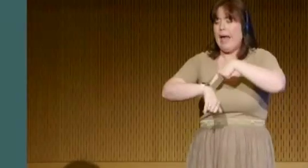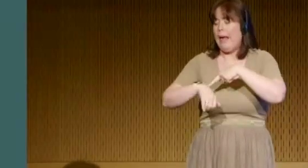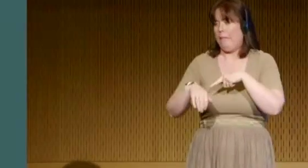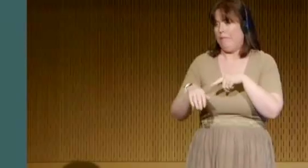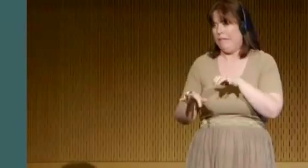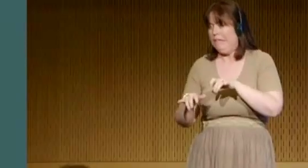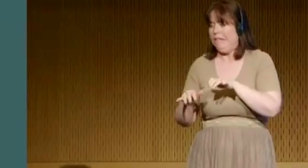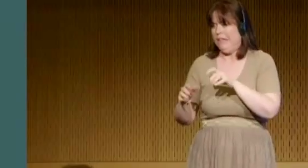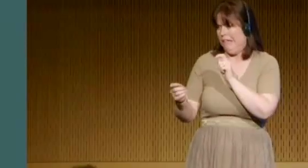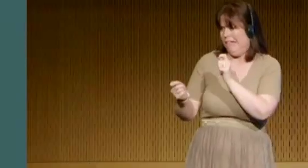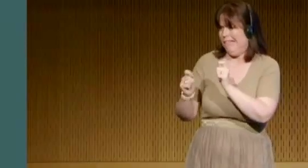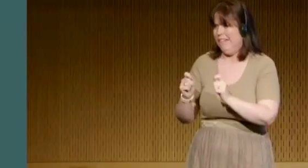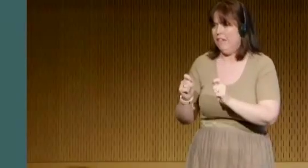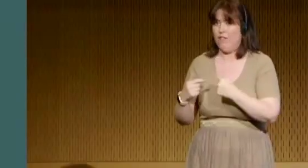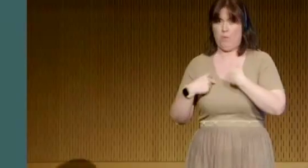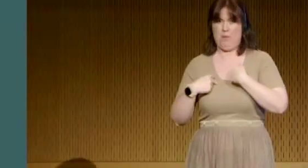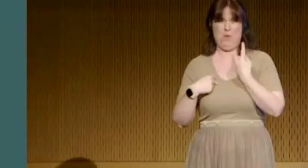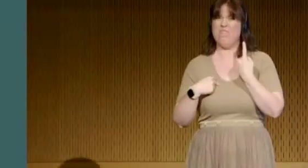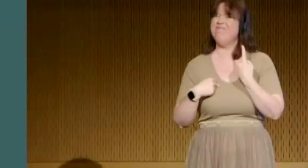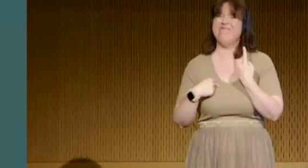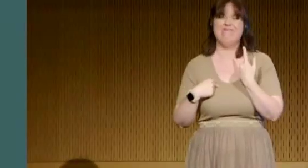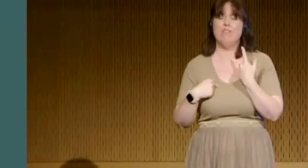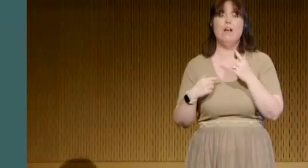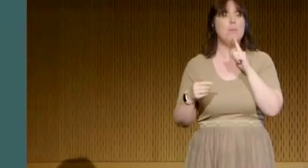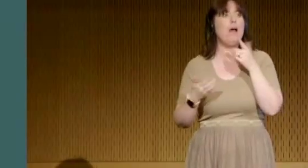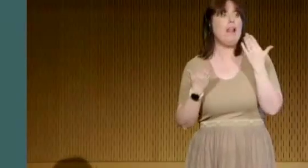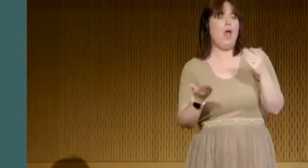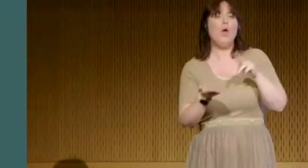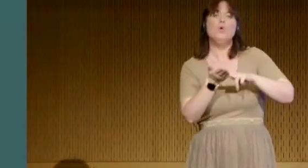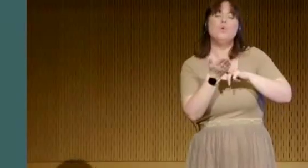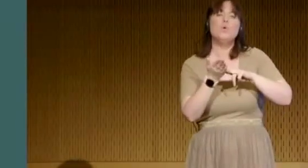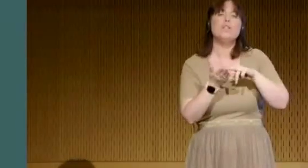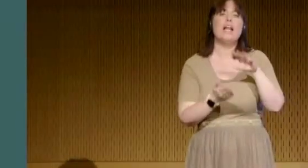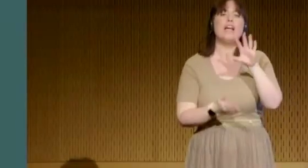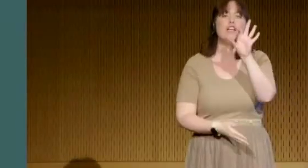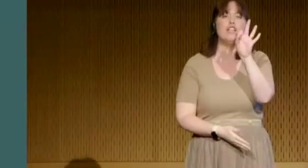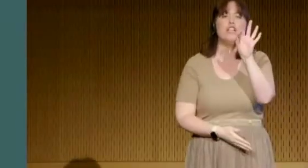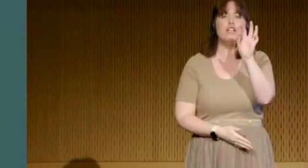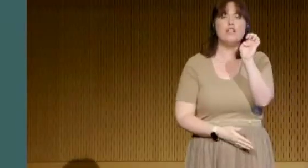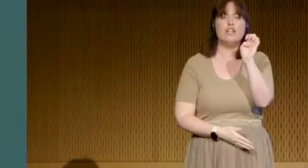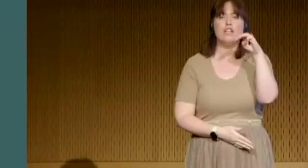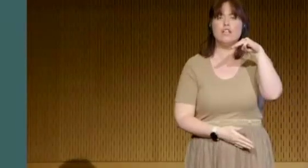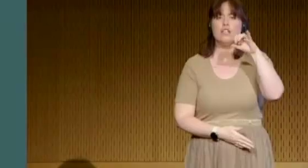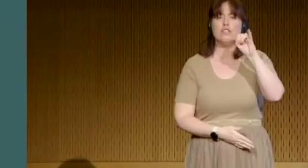it would have been too much for me to get through. But using Gemini or using other AI tools to come